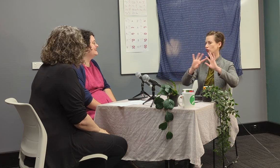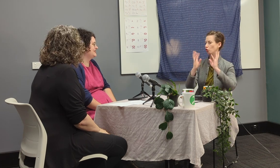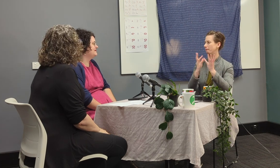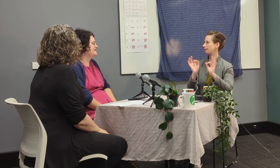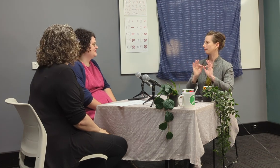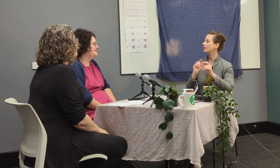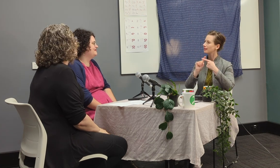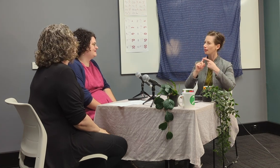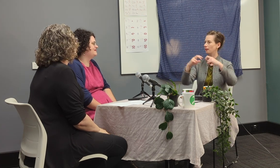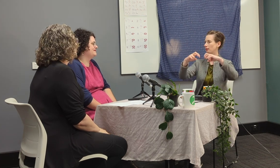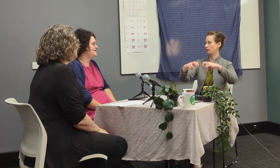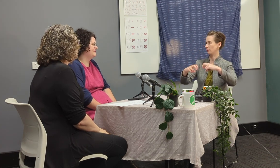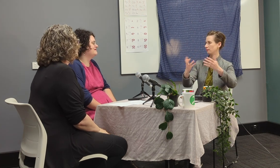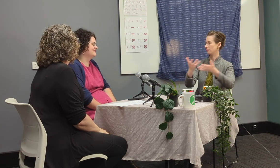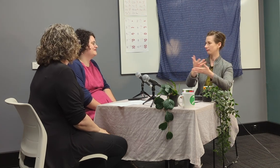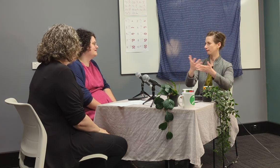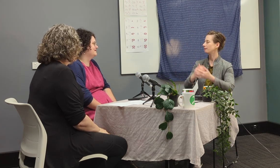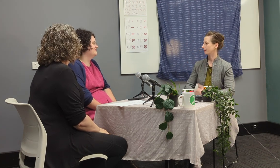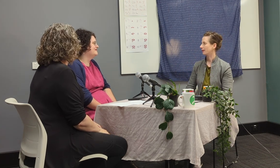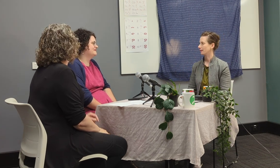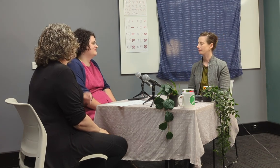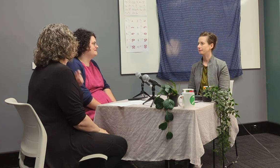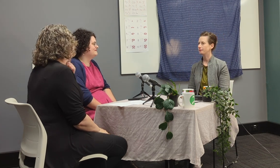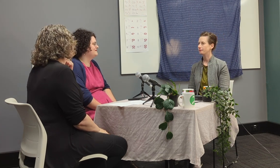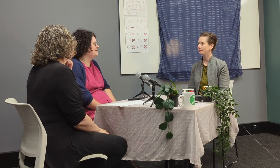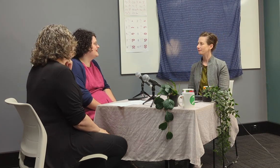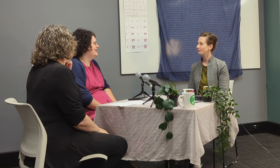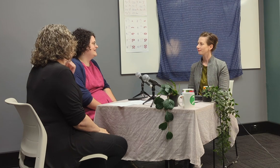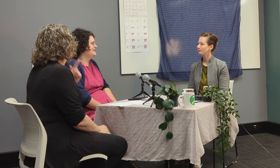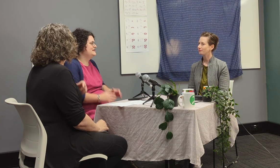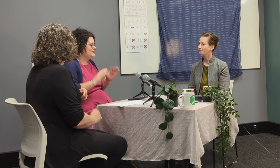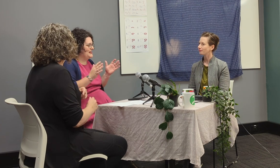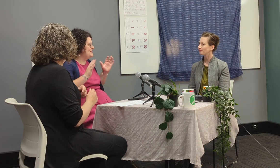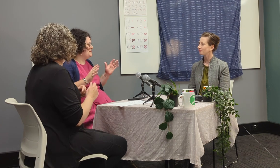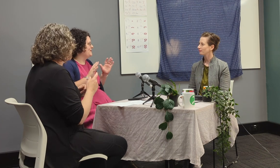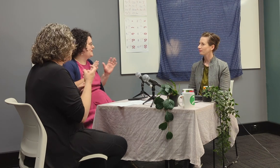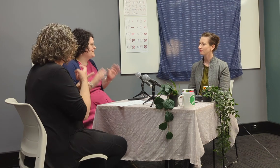We didn’t have groups. It was still only two people.